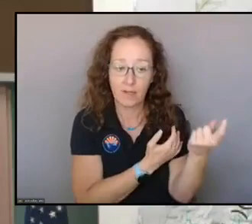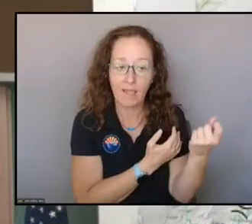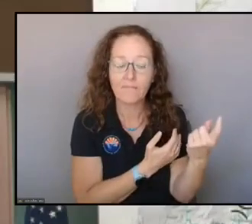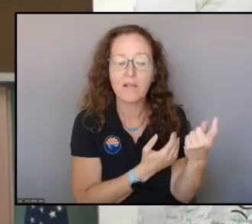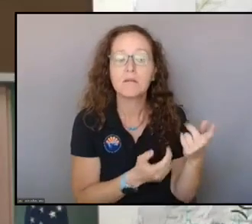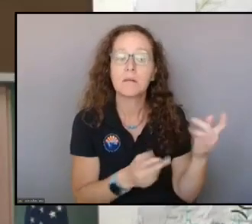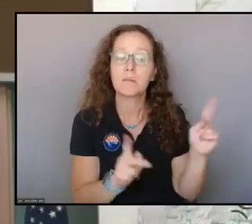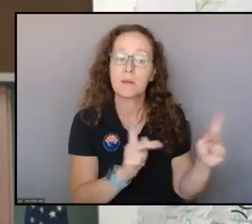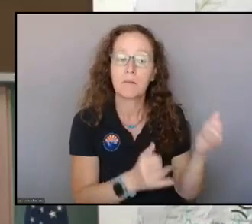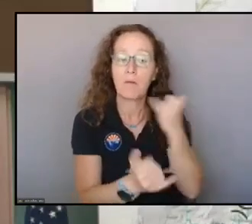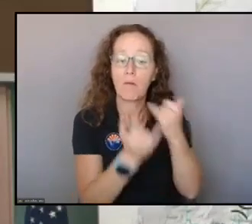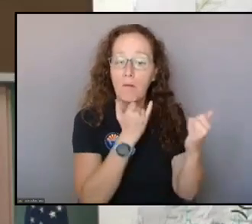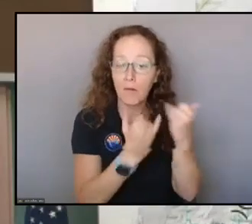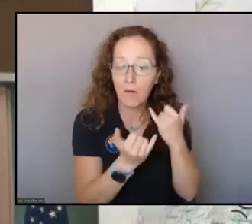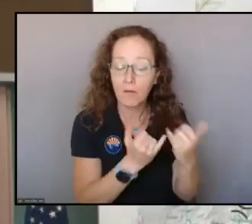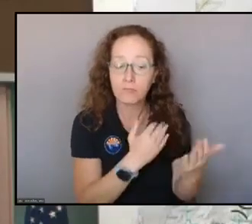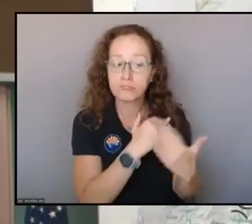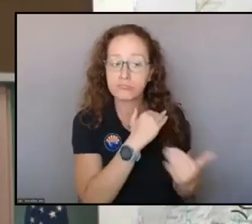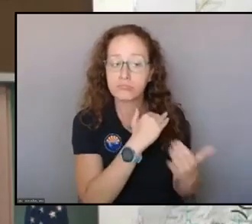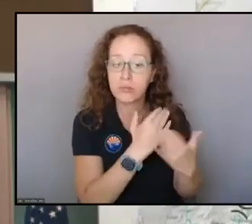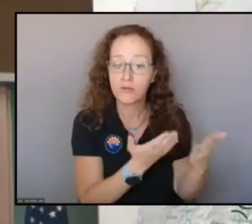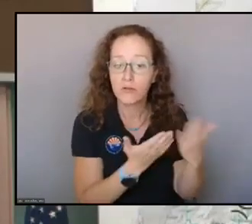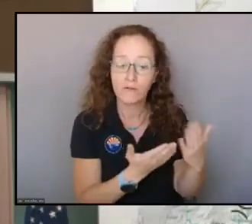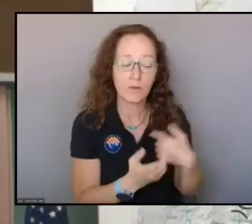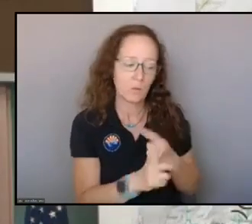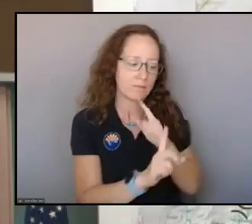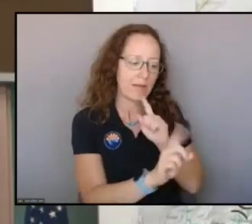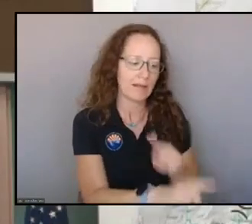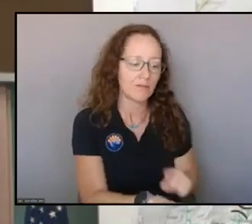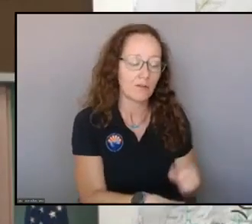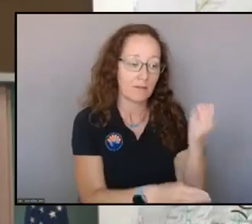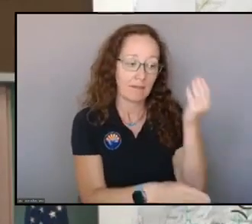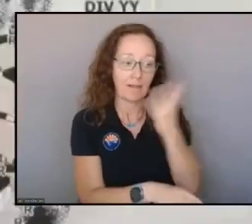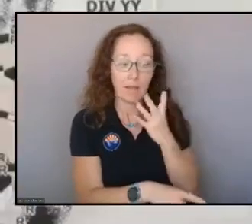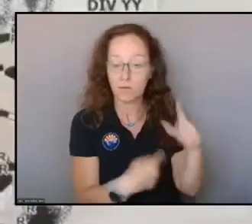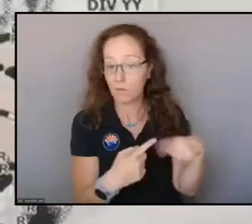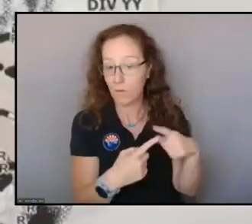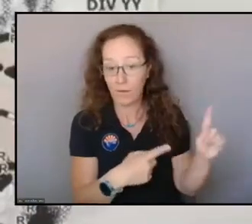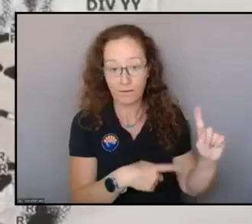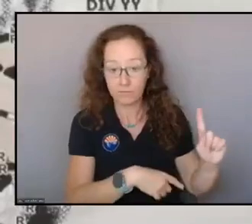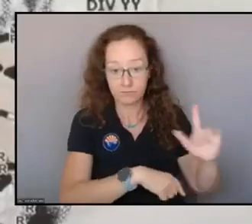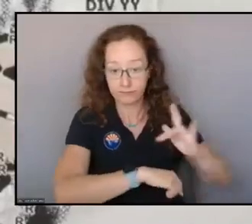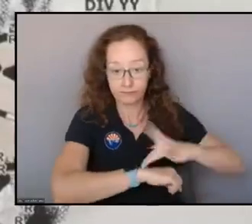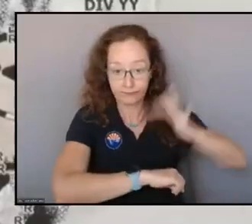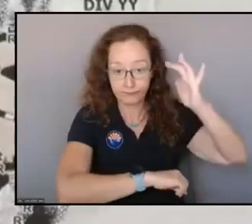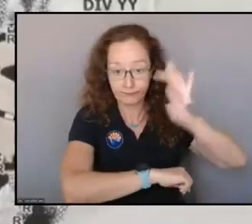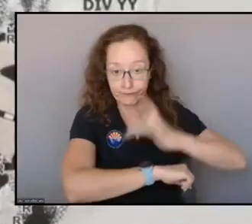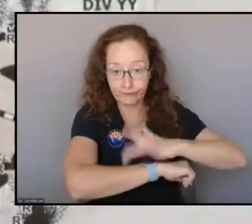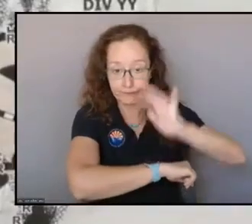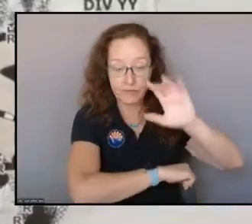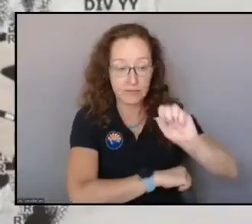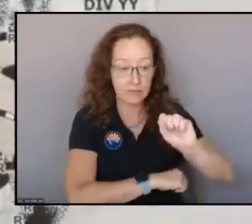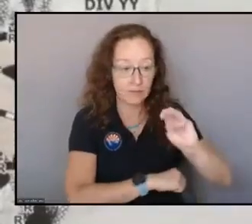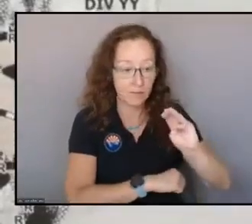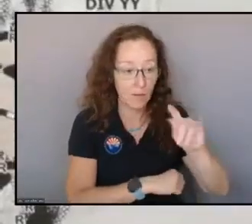ANSWERING SOME CALLS FOR SERVICE. PEOPLE CALLING IN LETTING US KNOW WHERE SMOKES ARE. WE APPRECIATE THOSE CALLS.